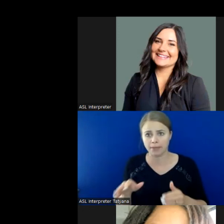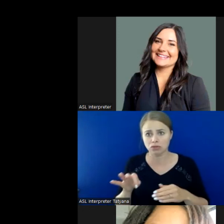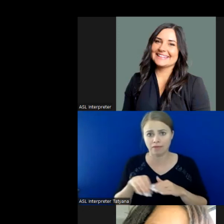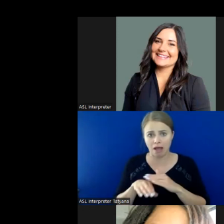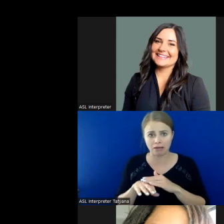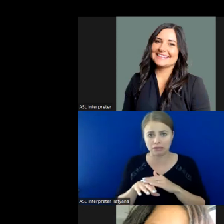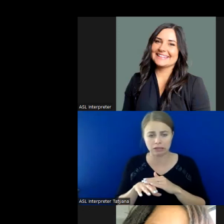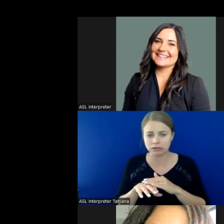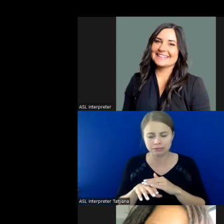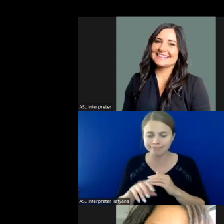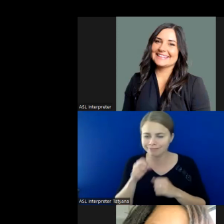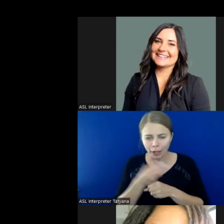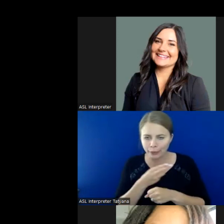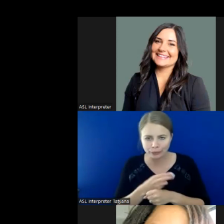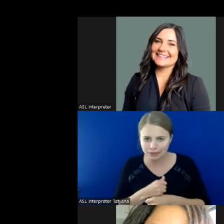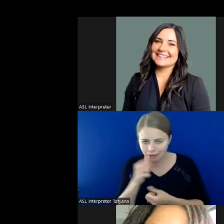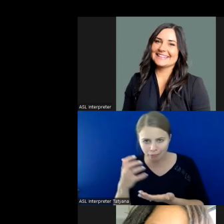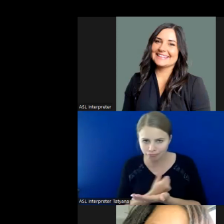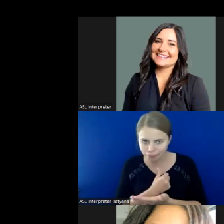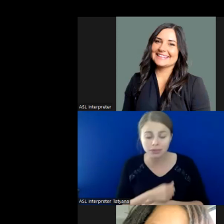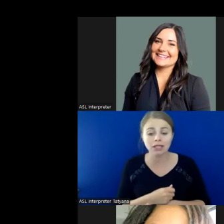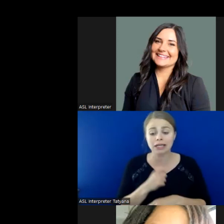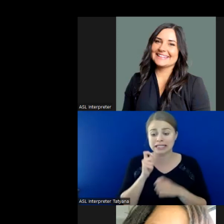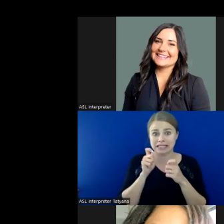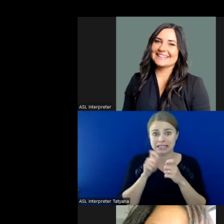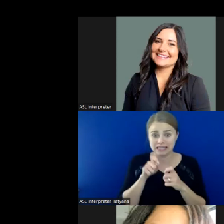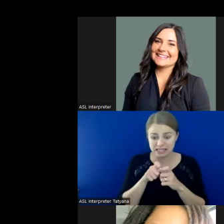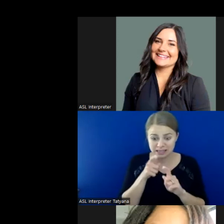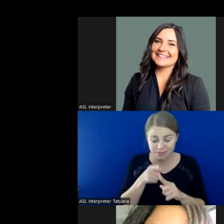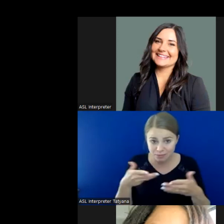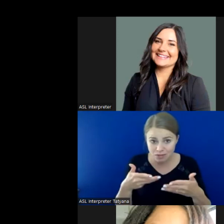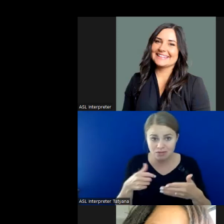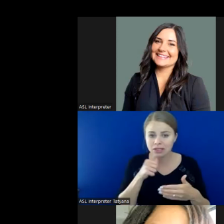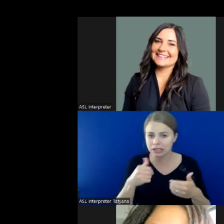So, specifically, we didn't have a formal process